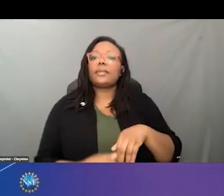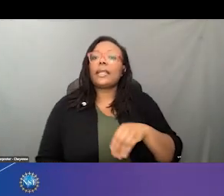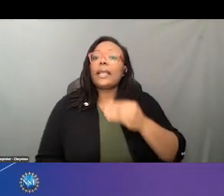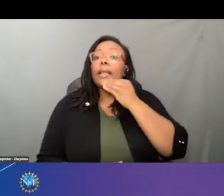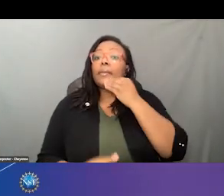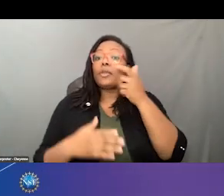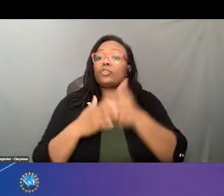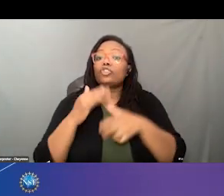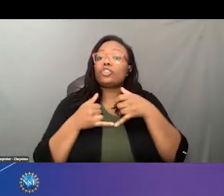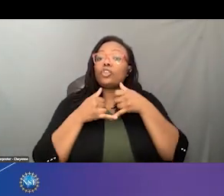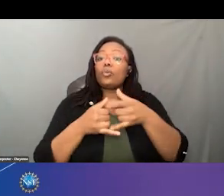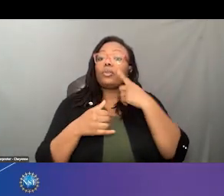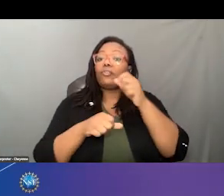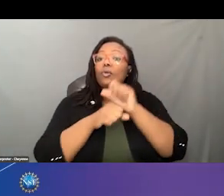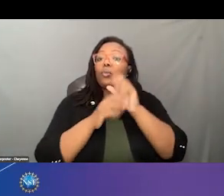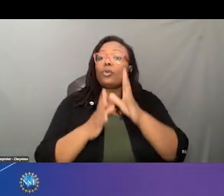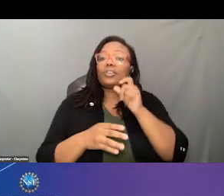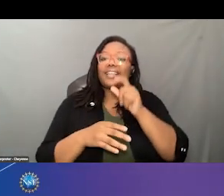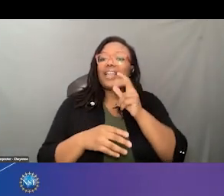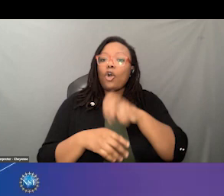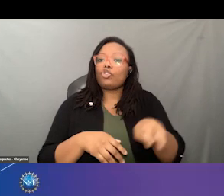Meals charged to awards for employees that are not on travel status.